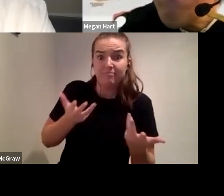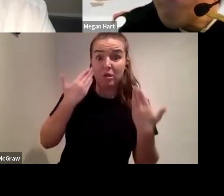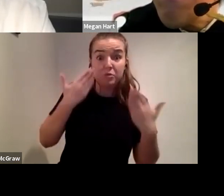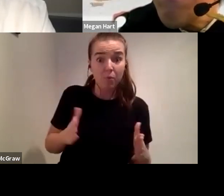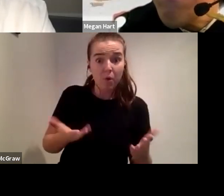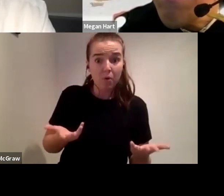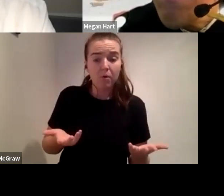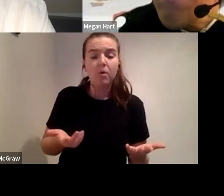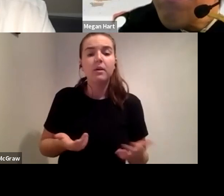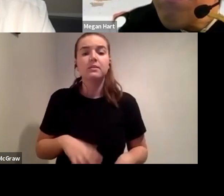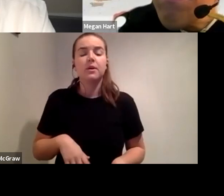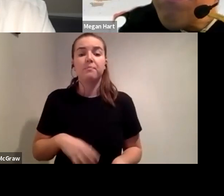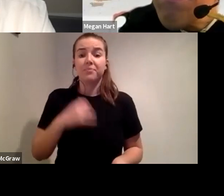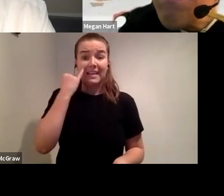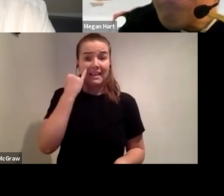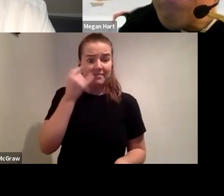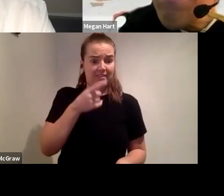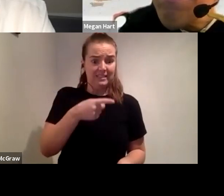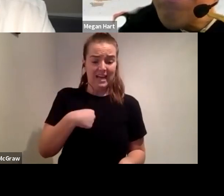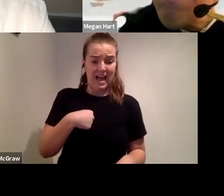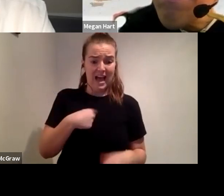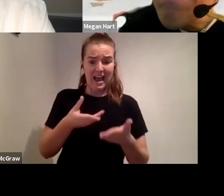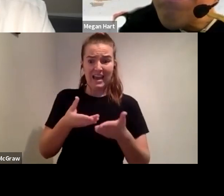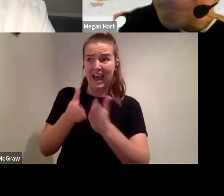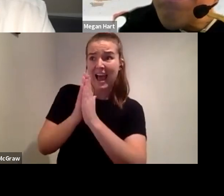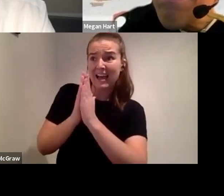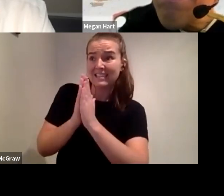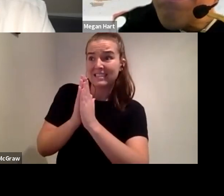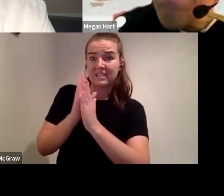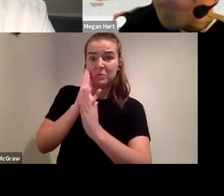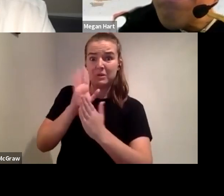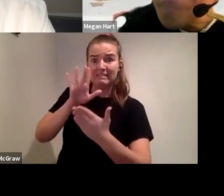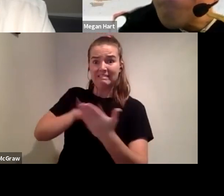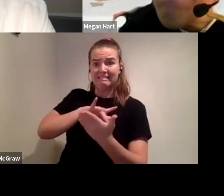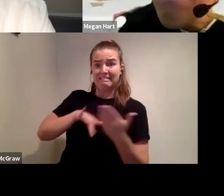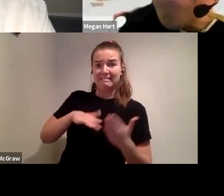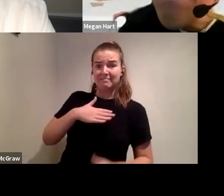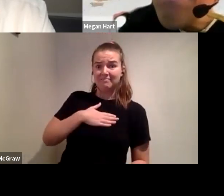To know how to ask for that.